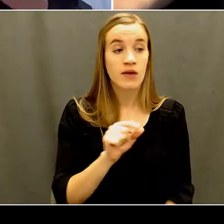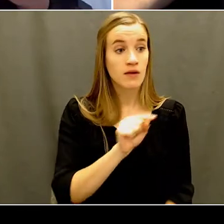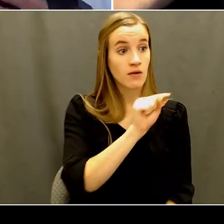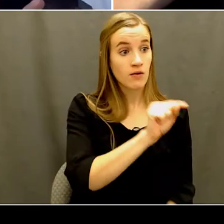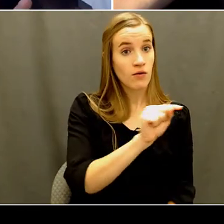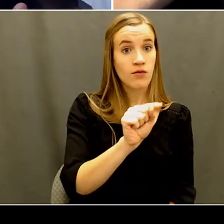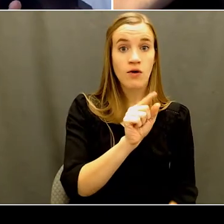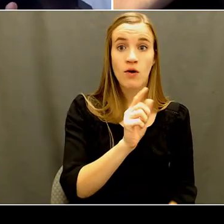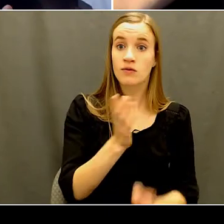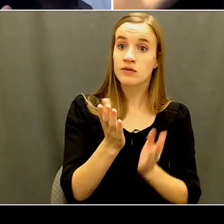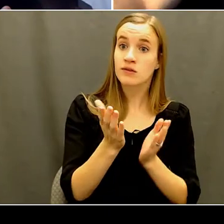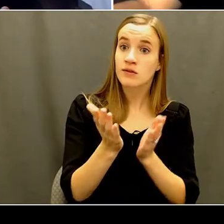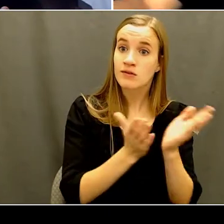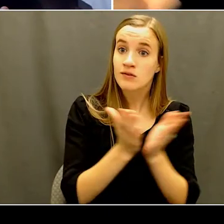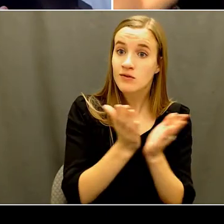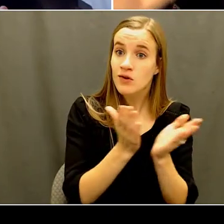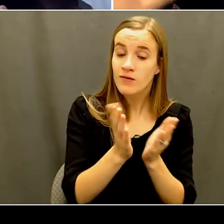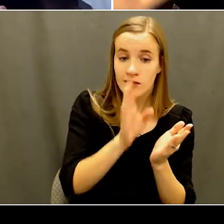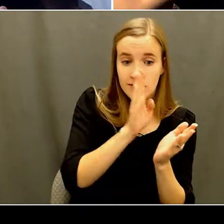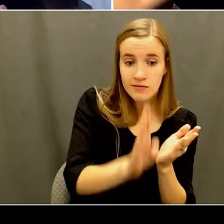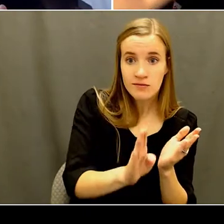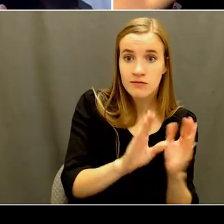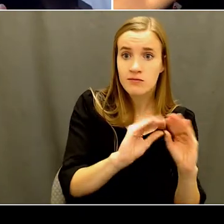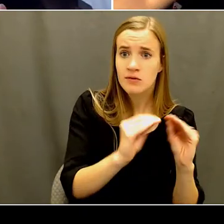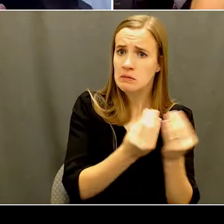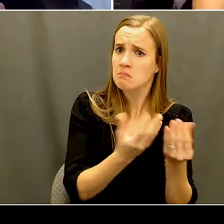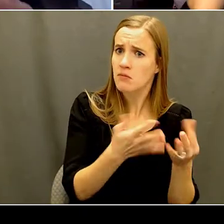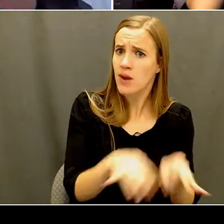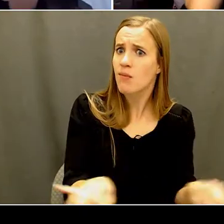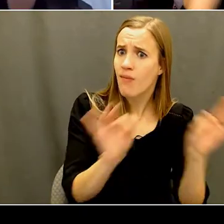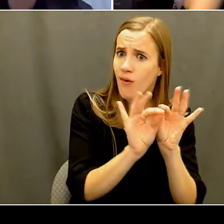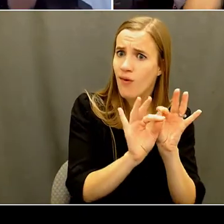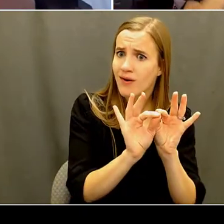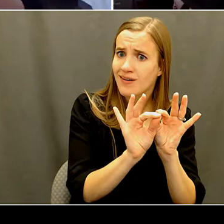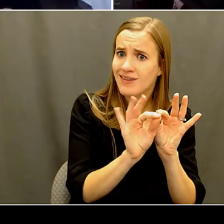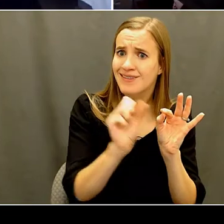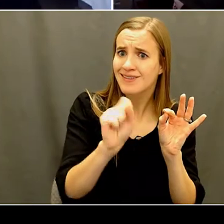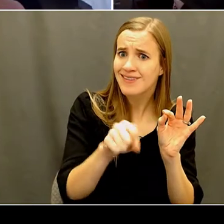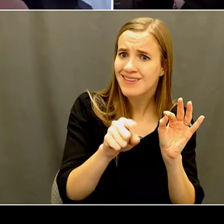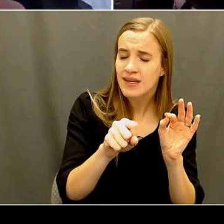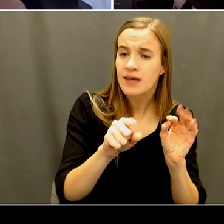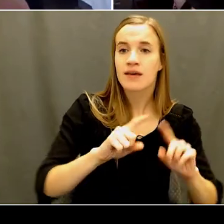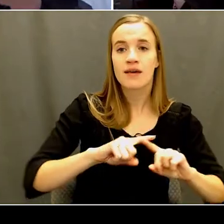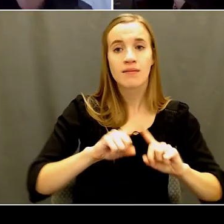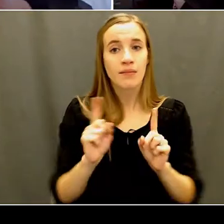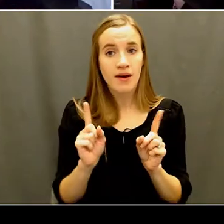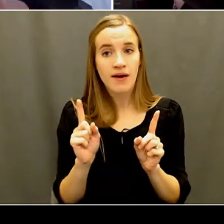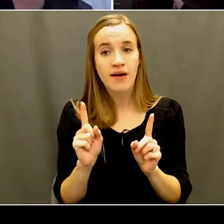incredibly important in the disability space. But we need organizations,